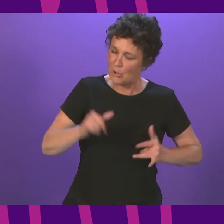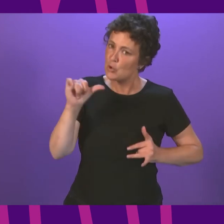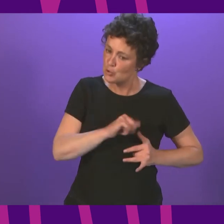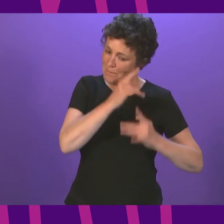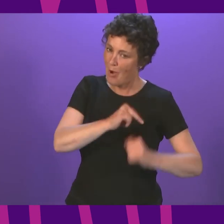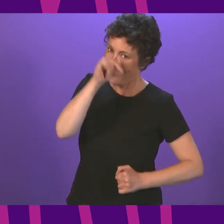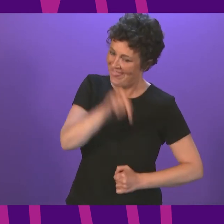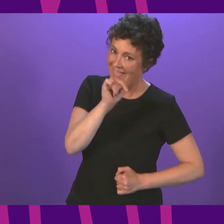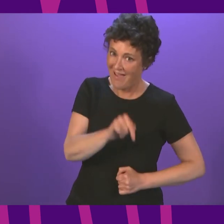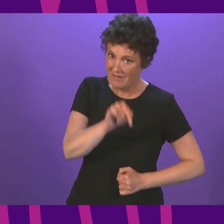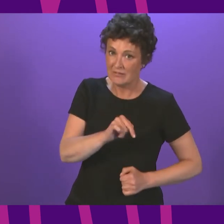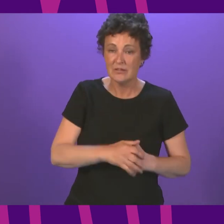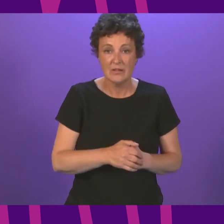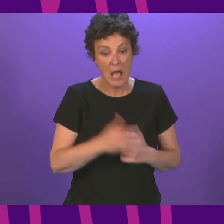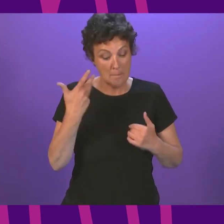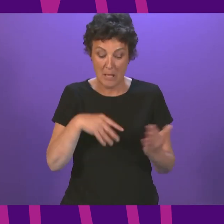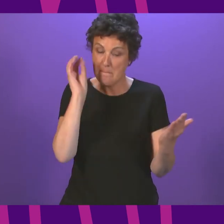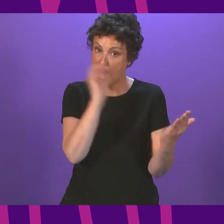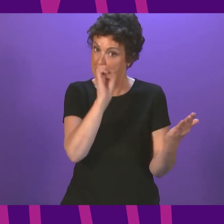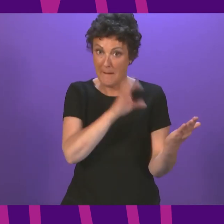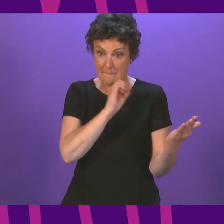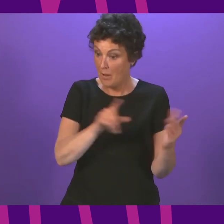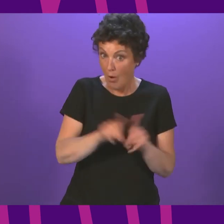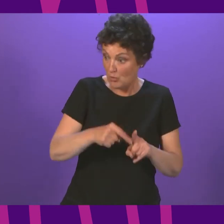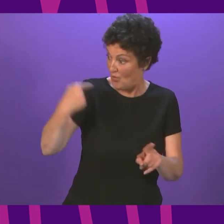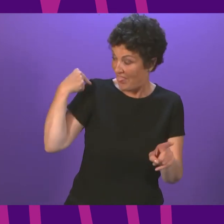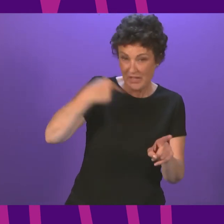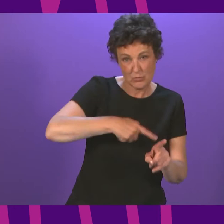assessment must take place. Throughout this week, I have set out the importance of reports